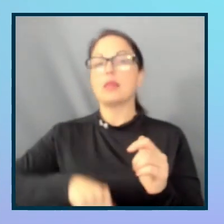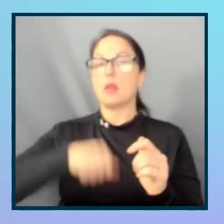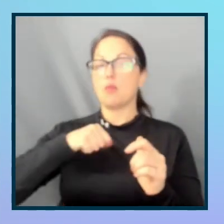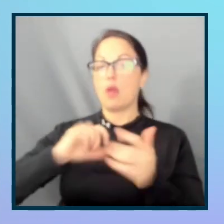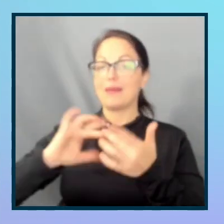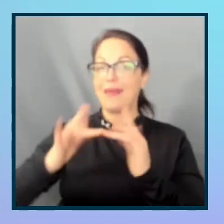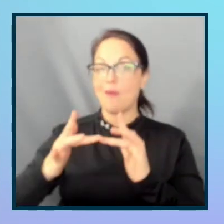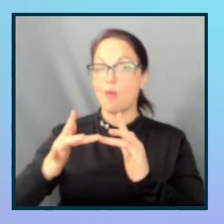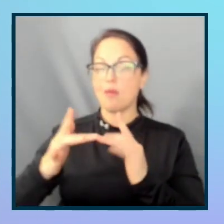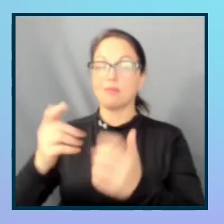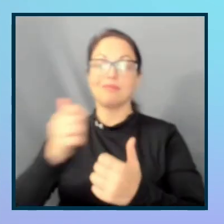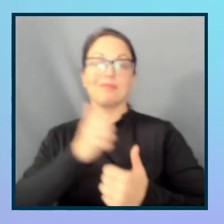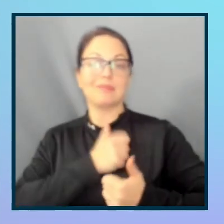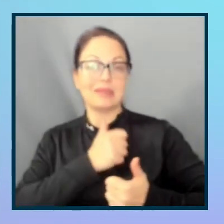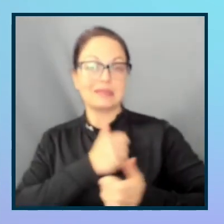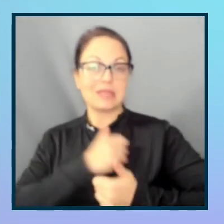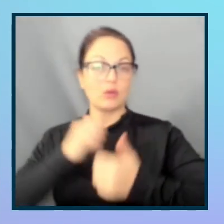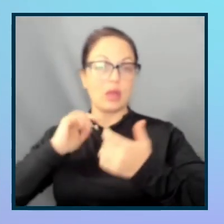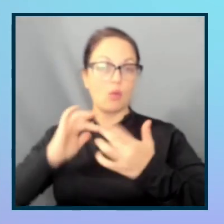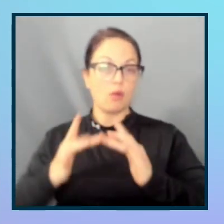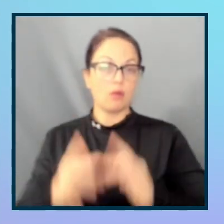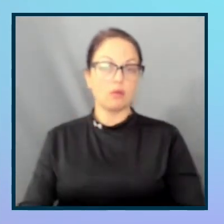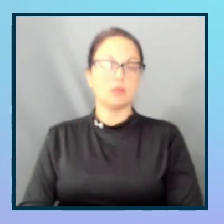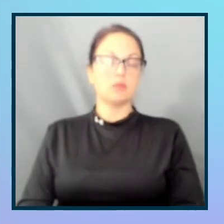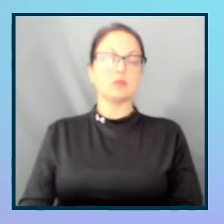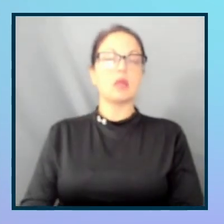the Military Network, and so we've actually built